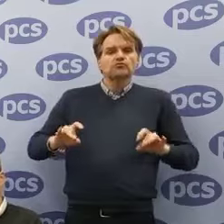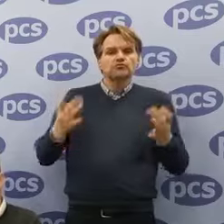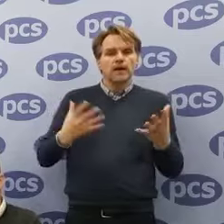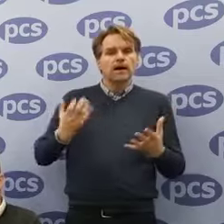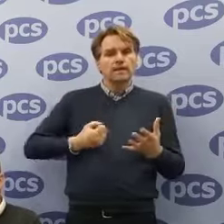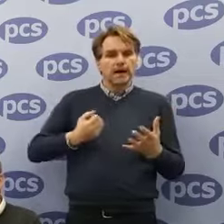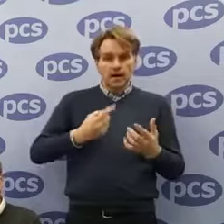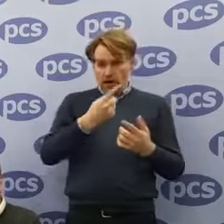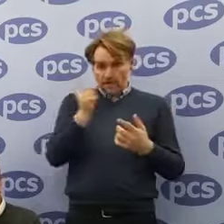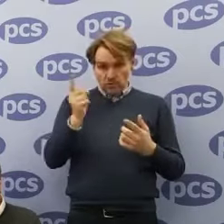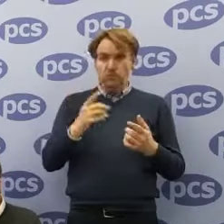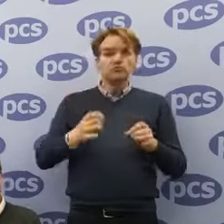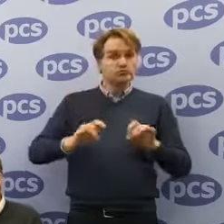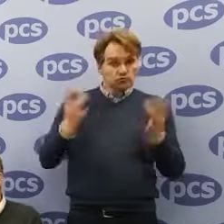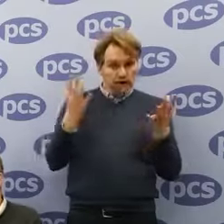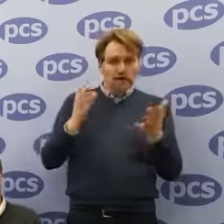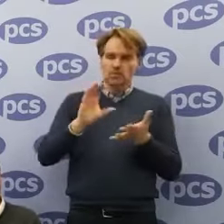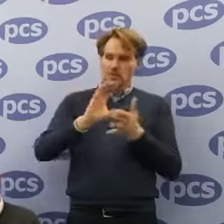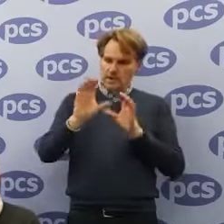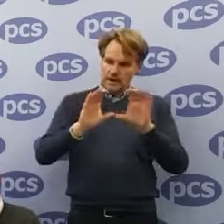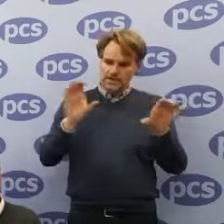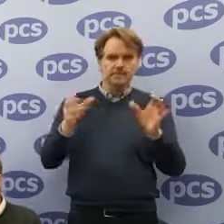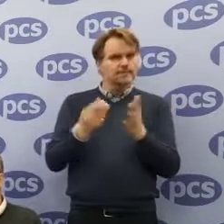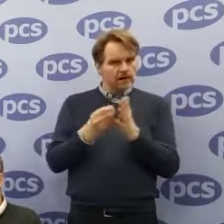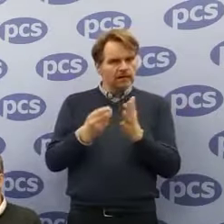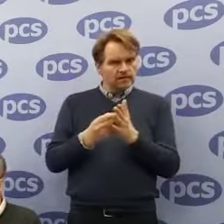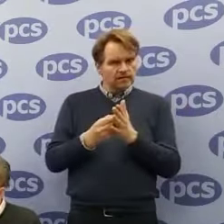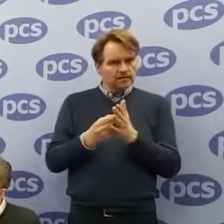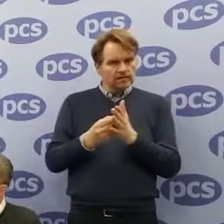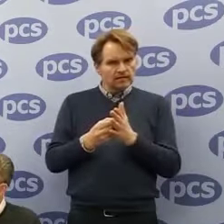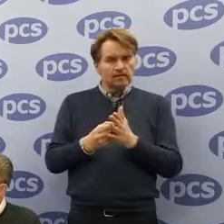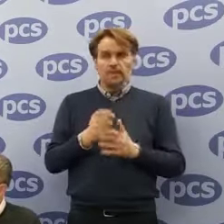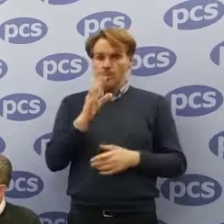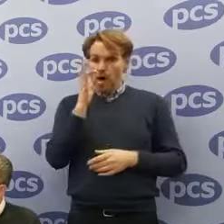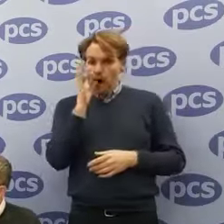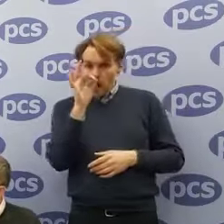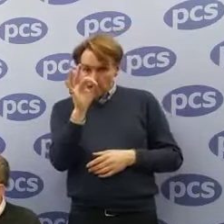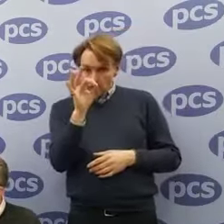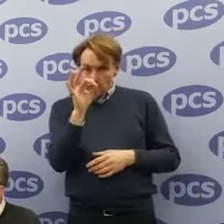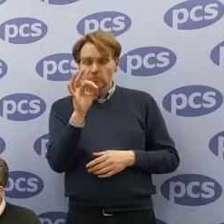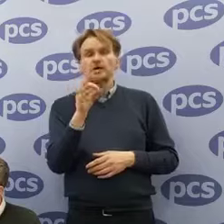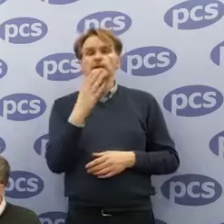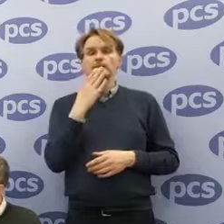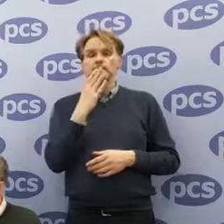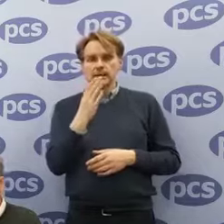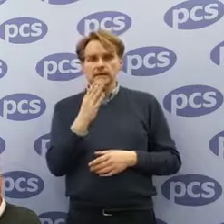and we're also asking members to agree a very modest 50p increase in